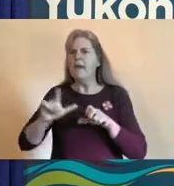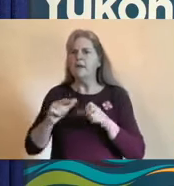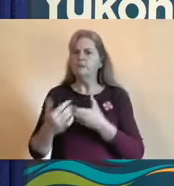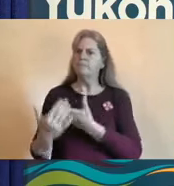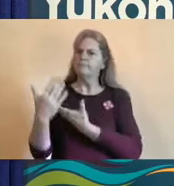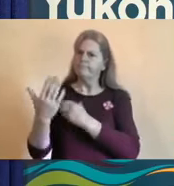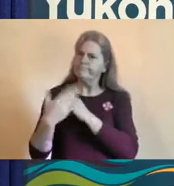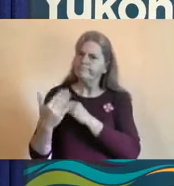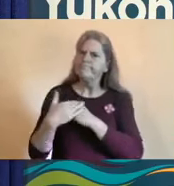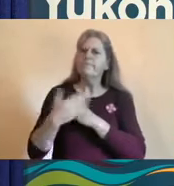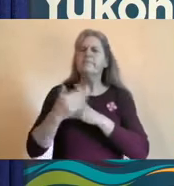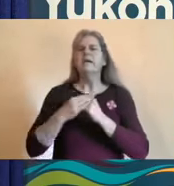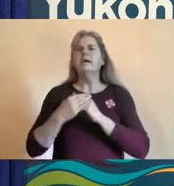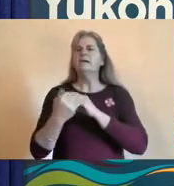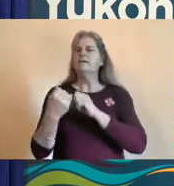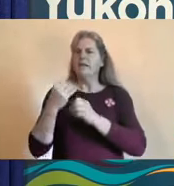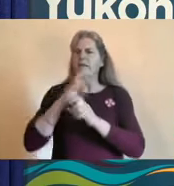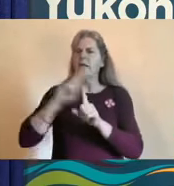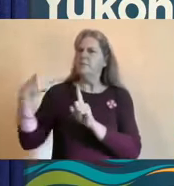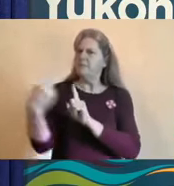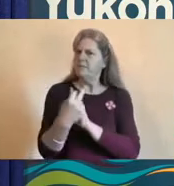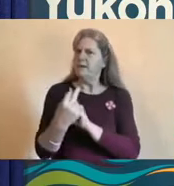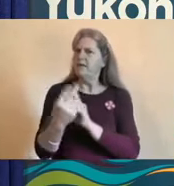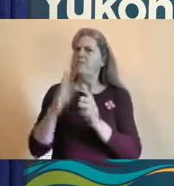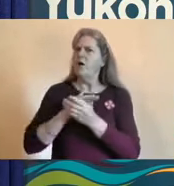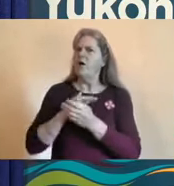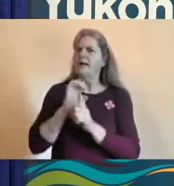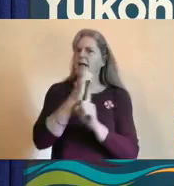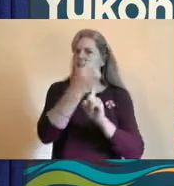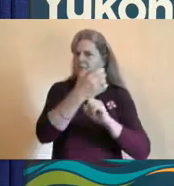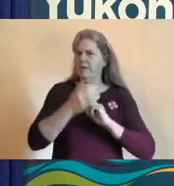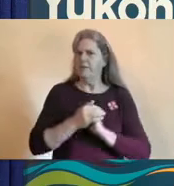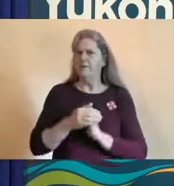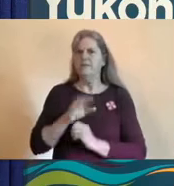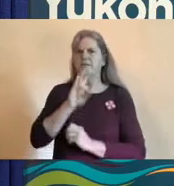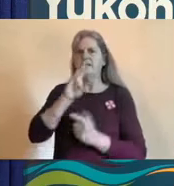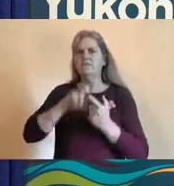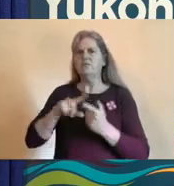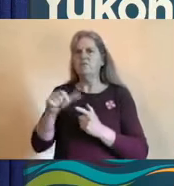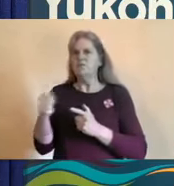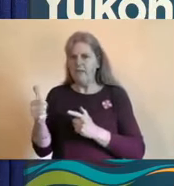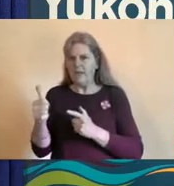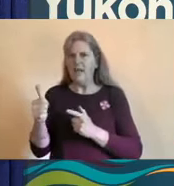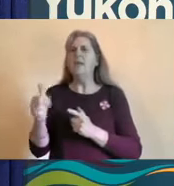perspectives on the environment. 7-10 panel members ages 12-25